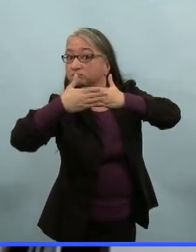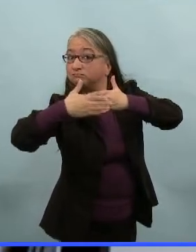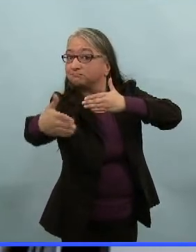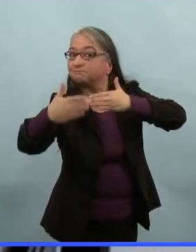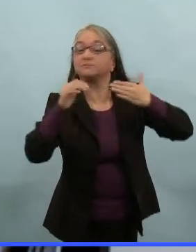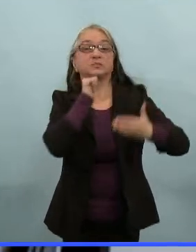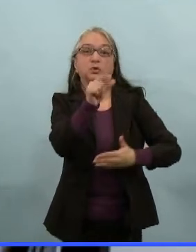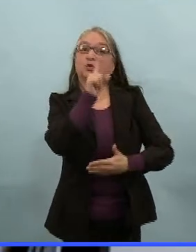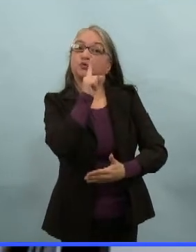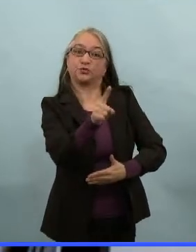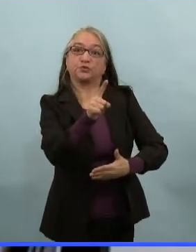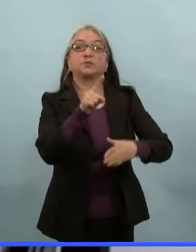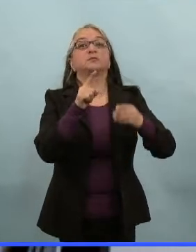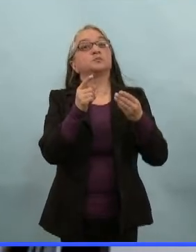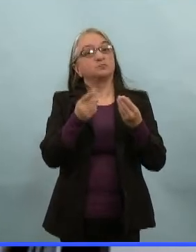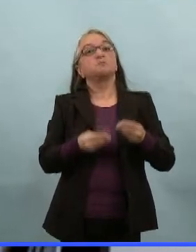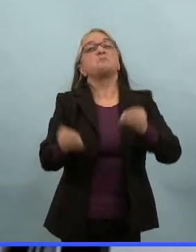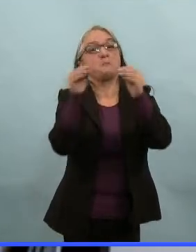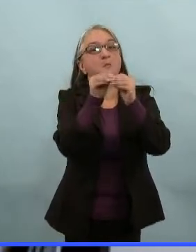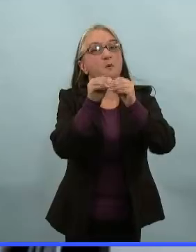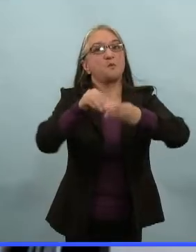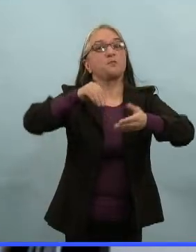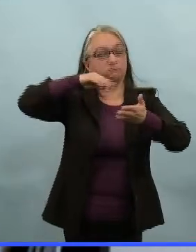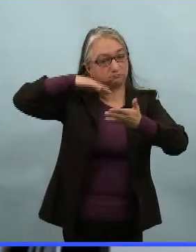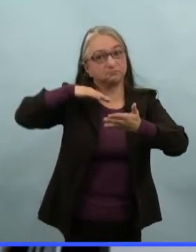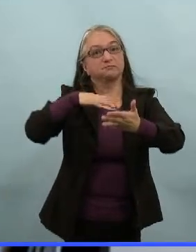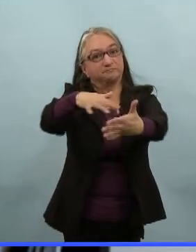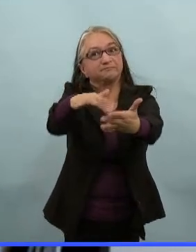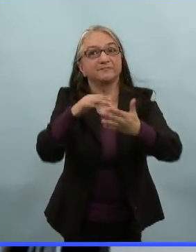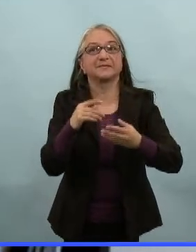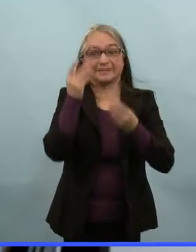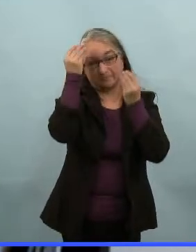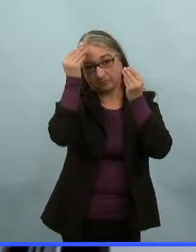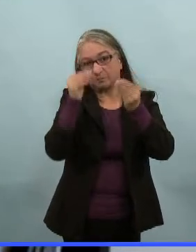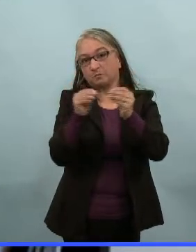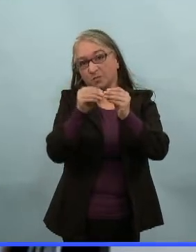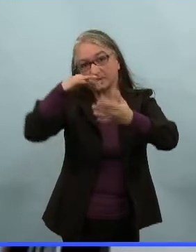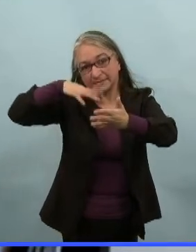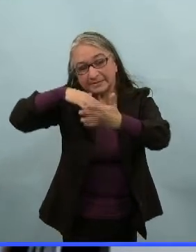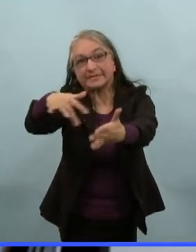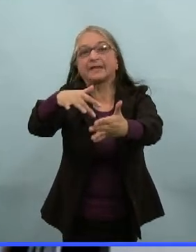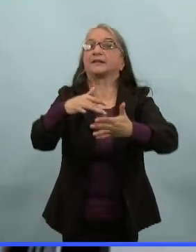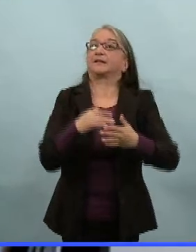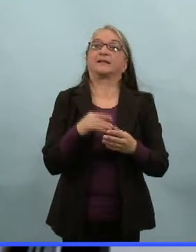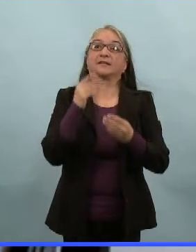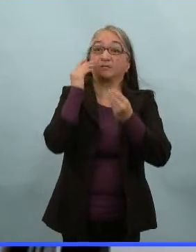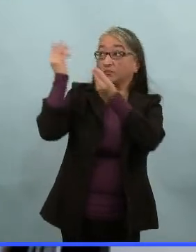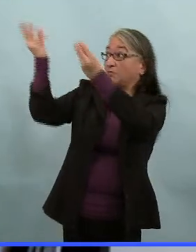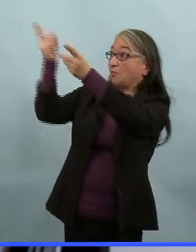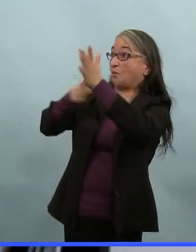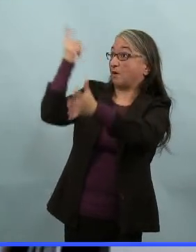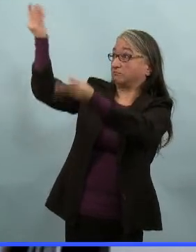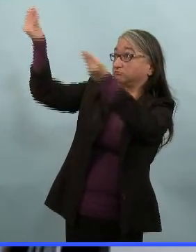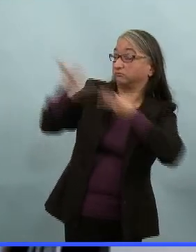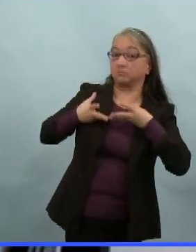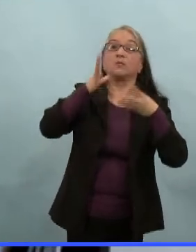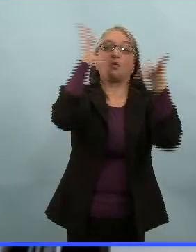and we will share that with manitobans as soon as we have that information obviously we're hoping it